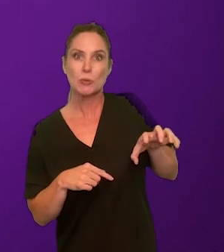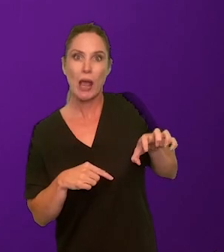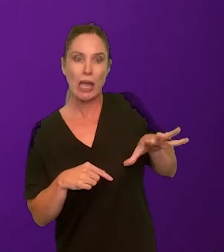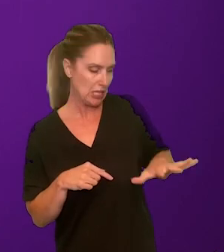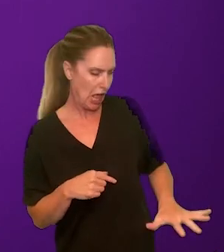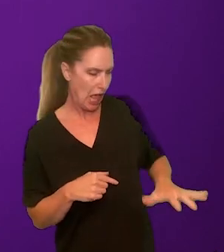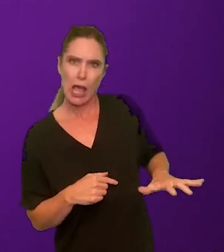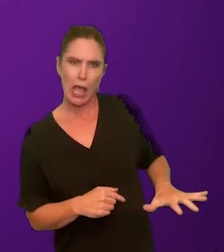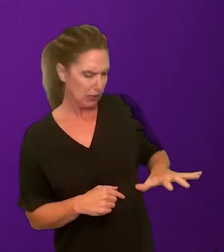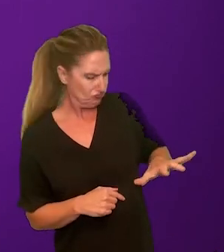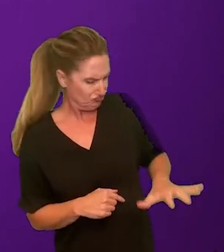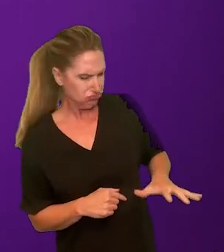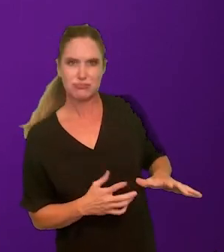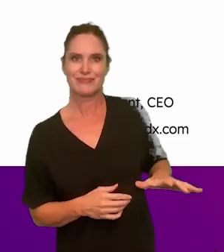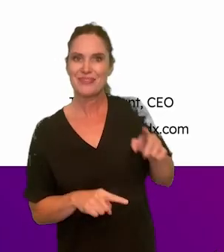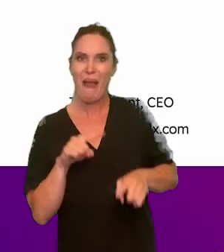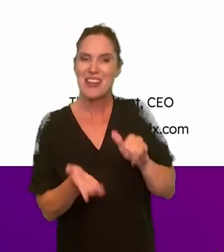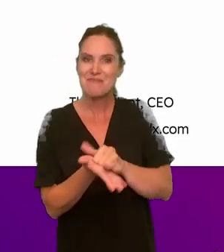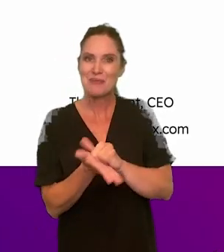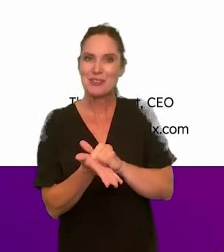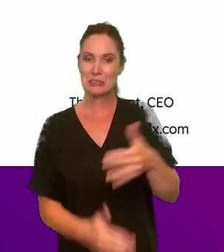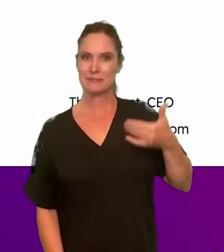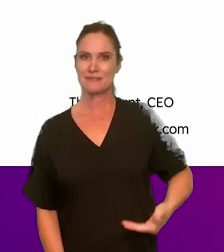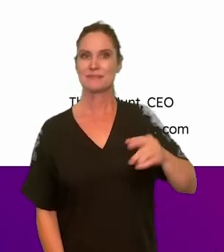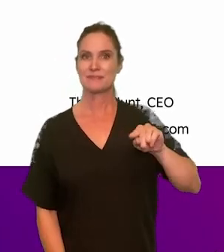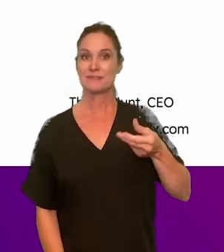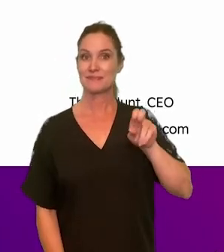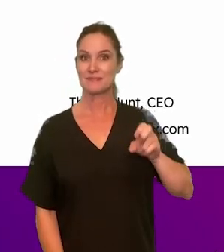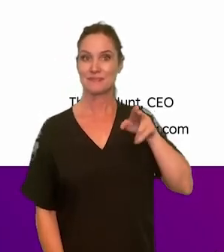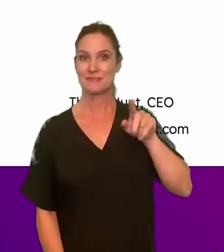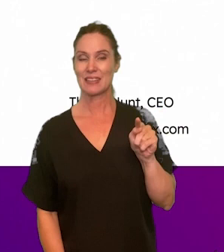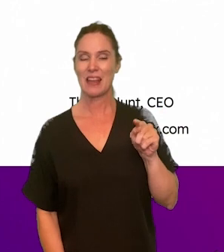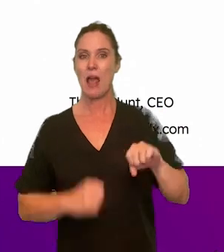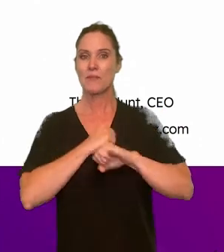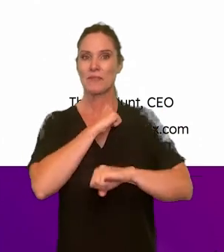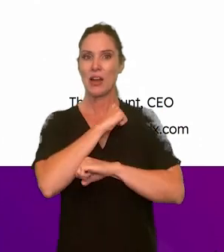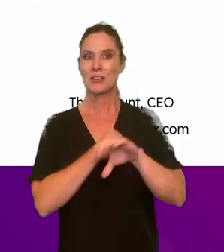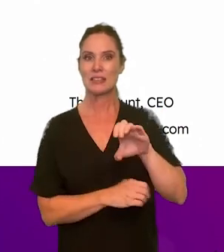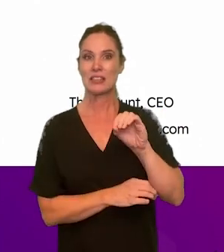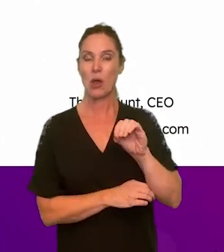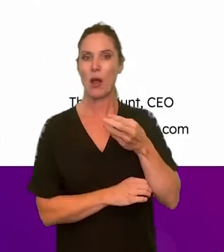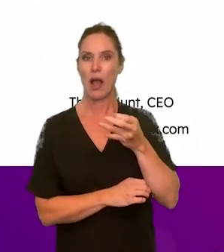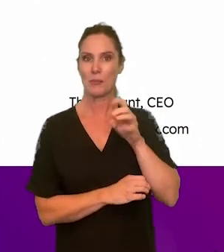I'm Thane Hunt, founder and CEO of Hominid X. We build wearable tools that help people to reclaim the use of their hands.